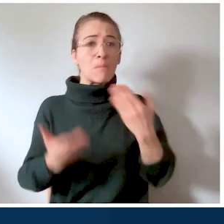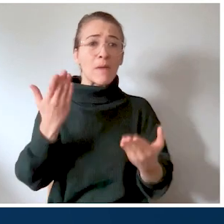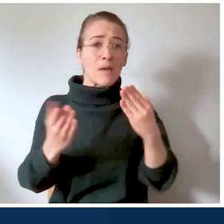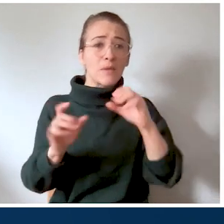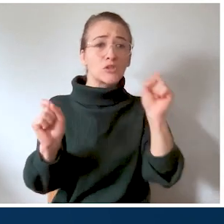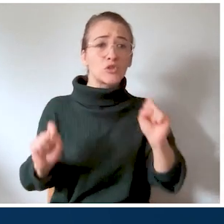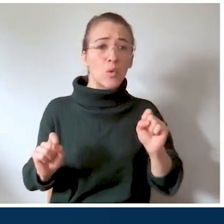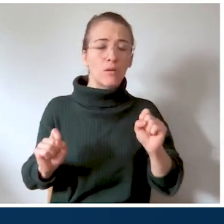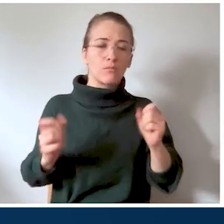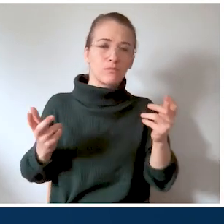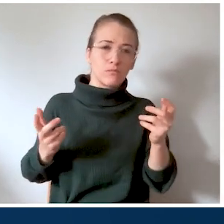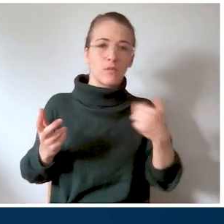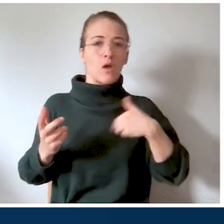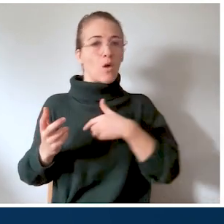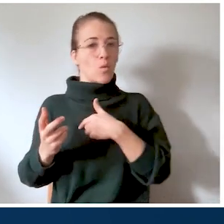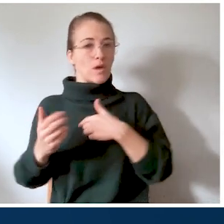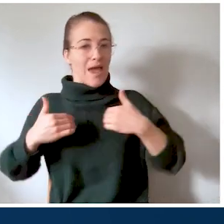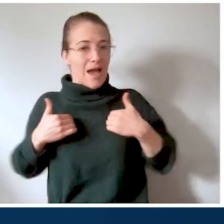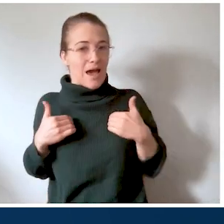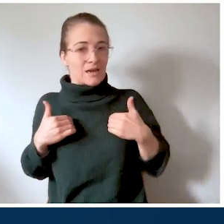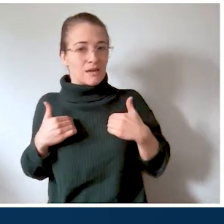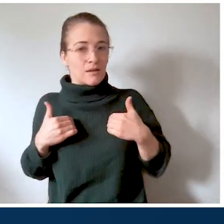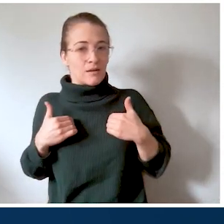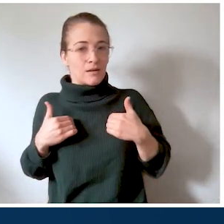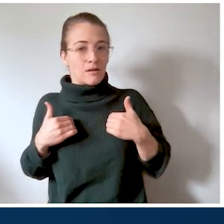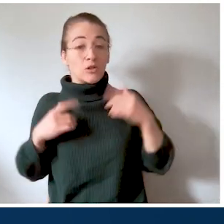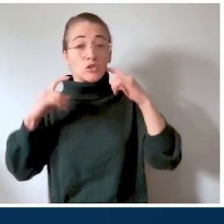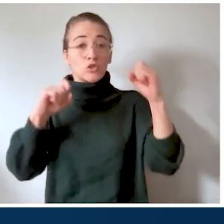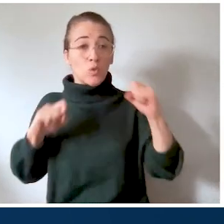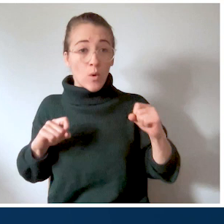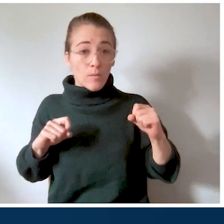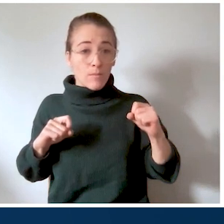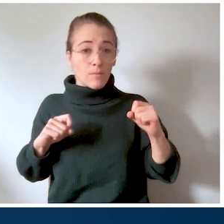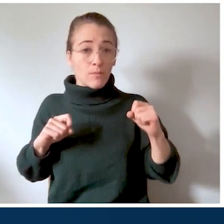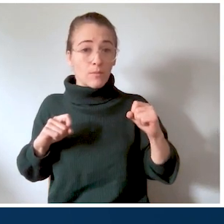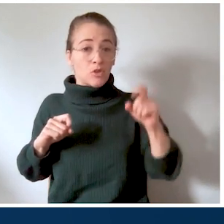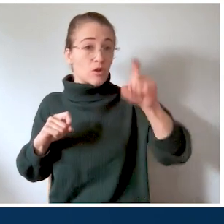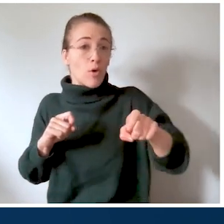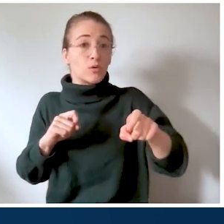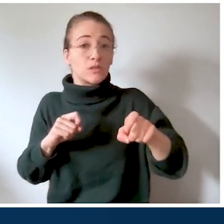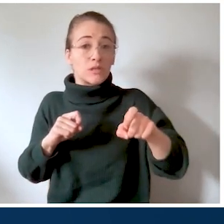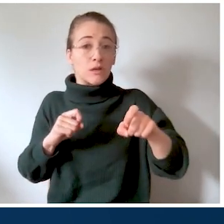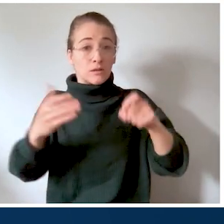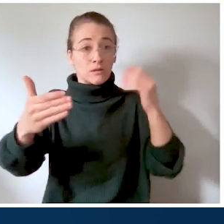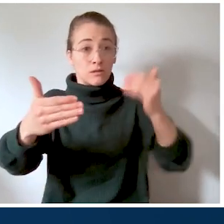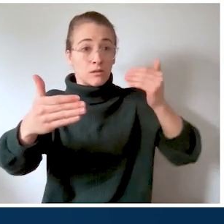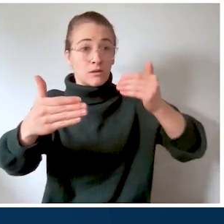And there's a part of that where we've had the storms that are supposed to be coming and then the they never get here,